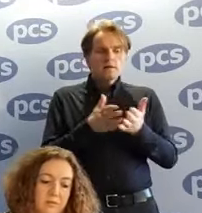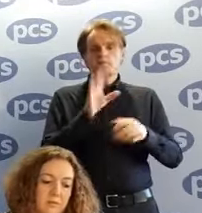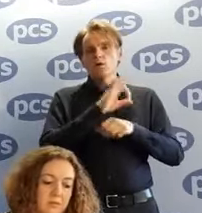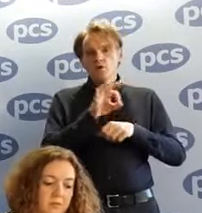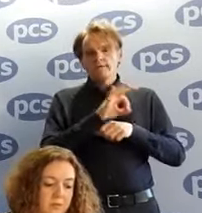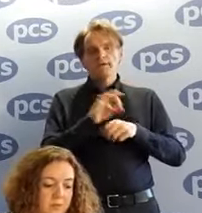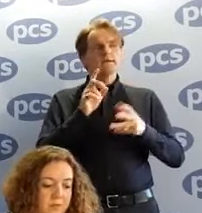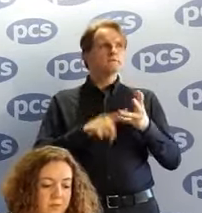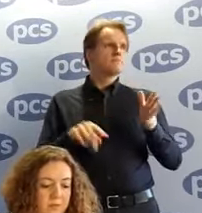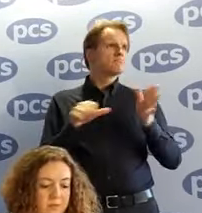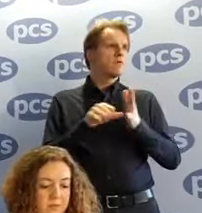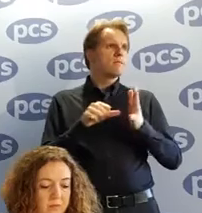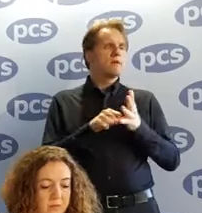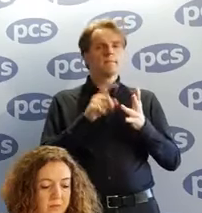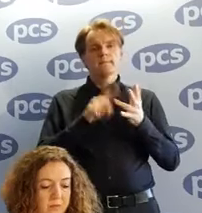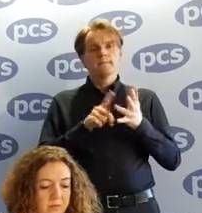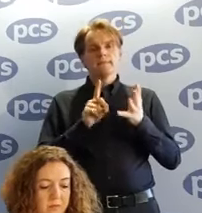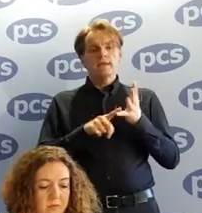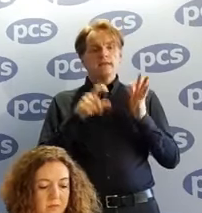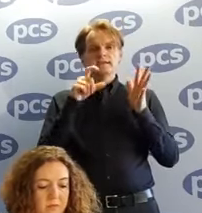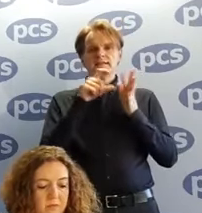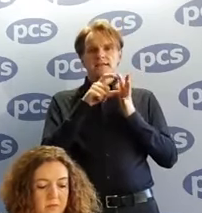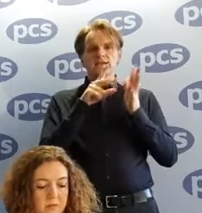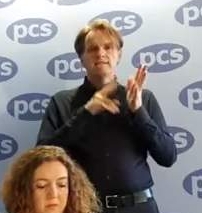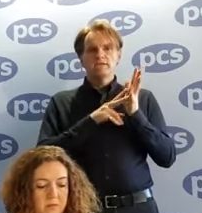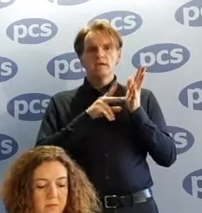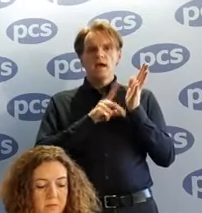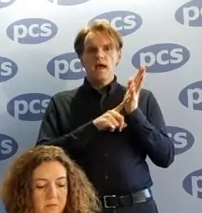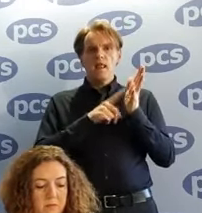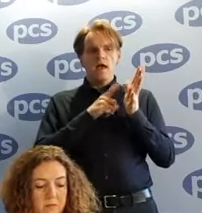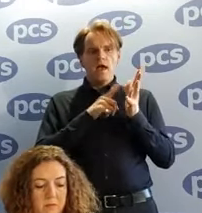working in places like the DVLA who do such an important job and the message we